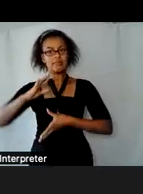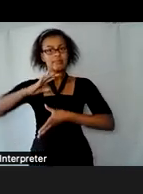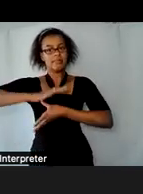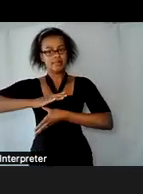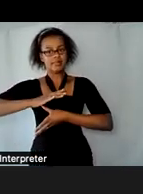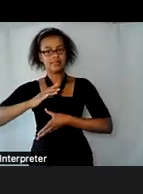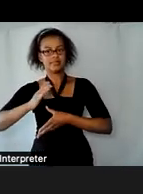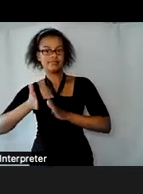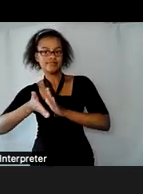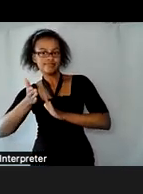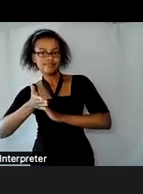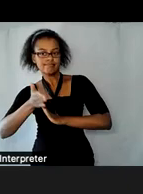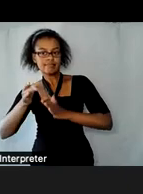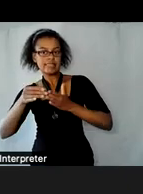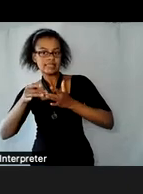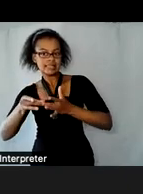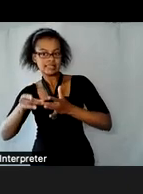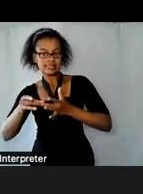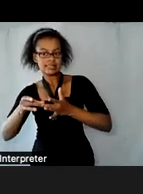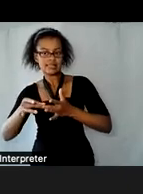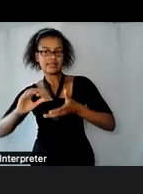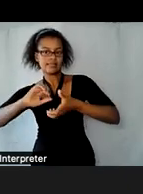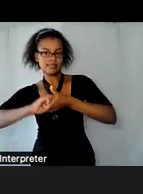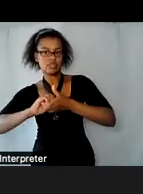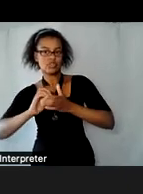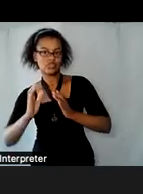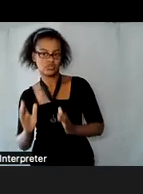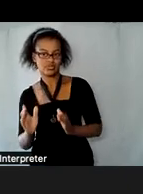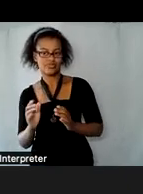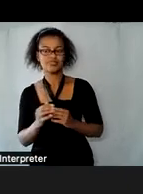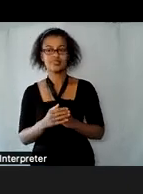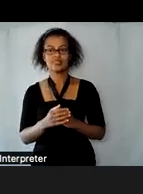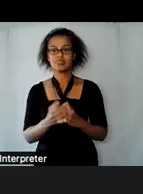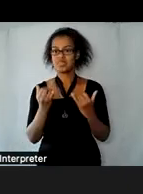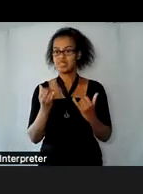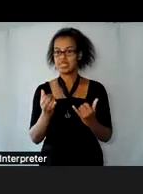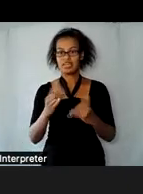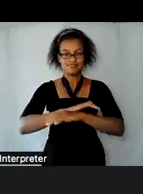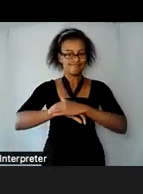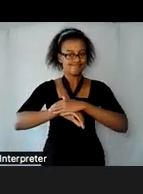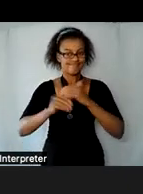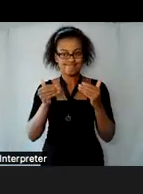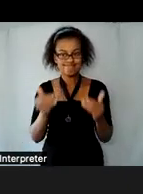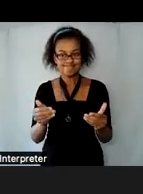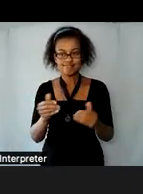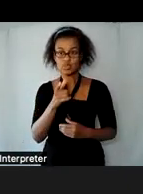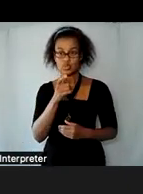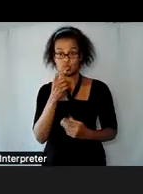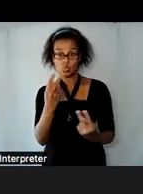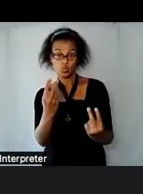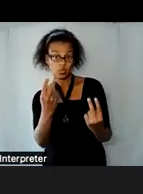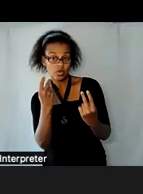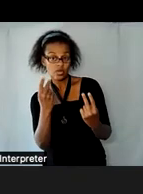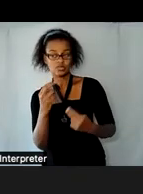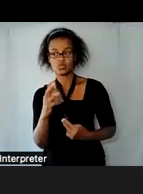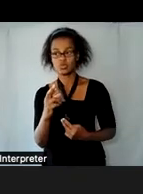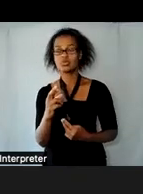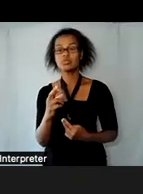And so I'm going to dive right into it for those of you who are joining us and have participated in a program in the past. Welcome back.